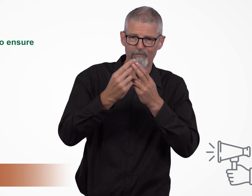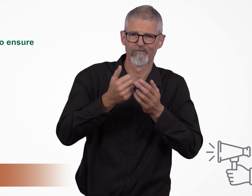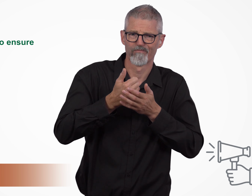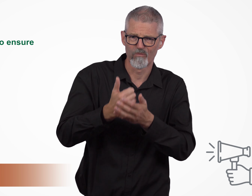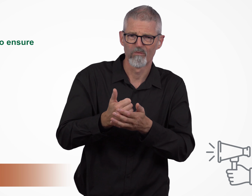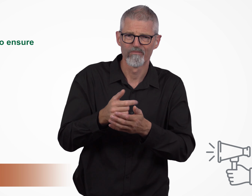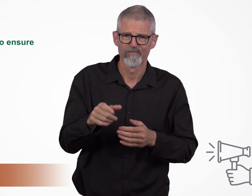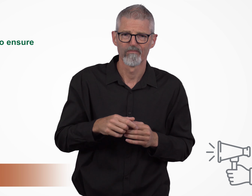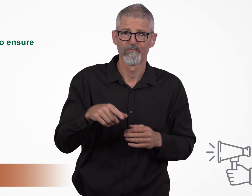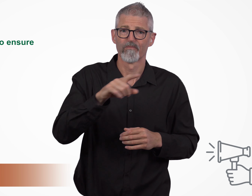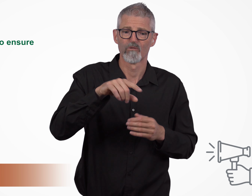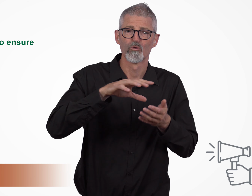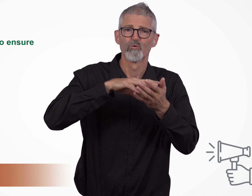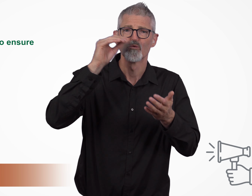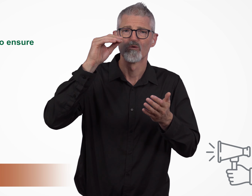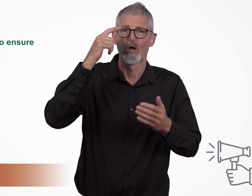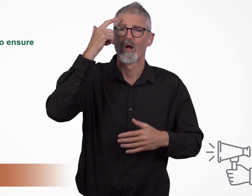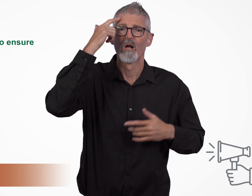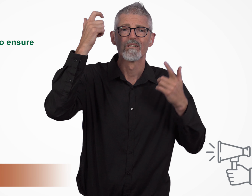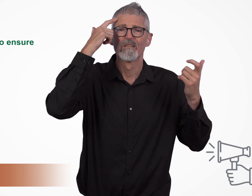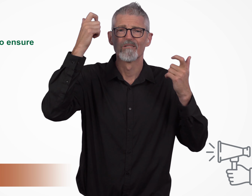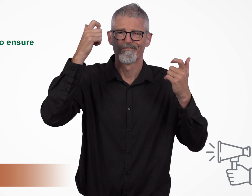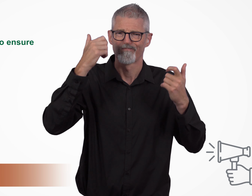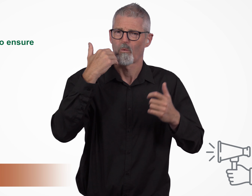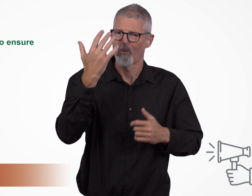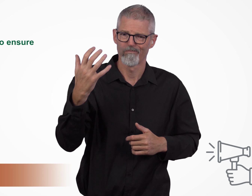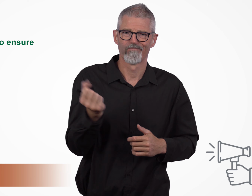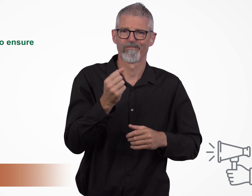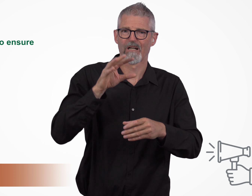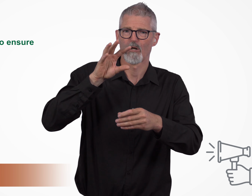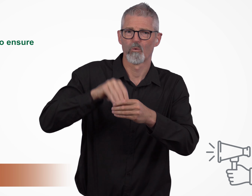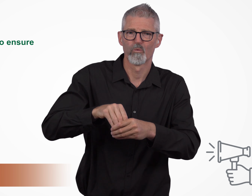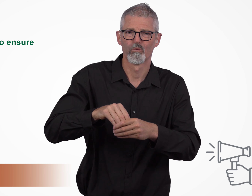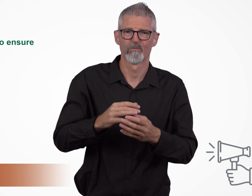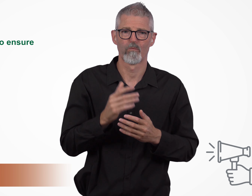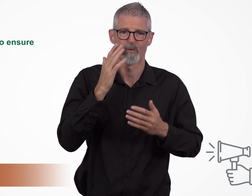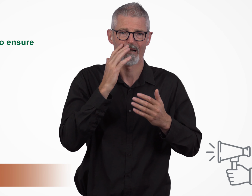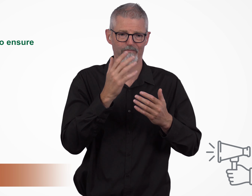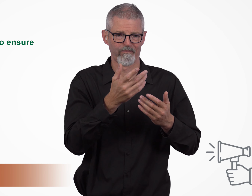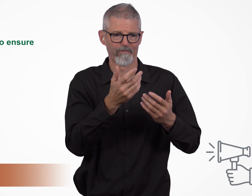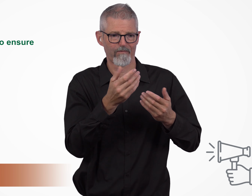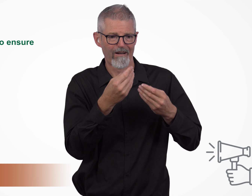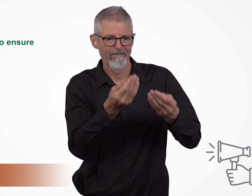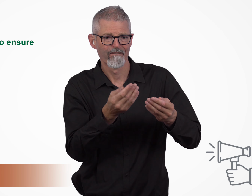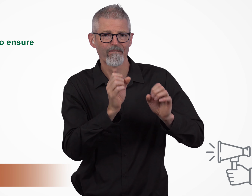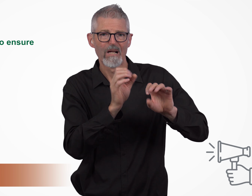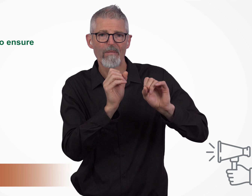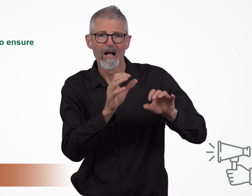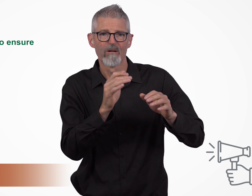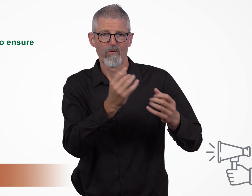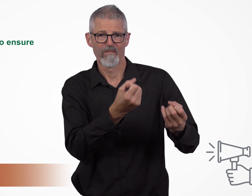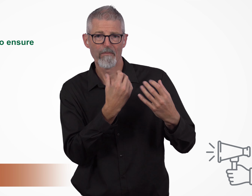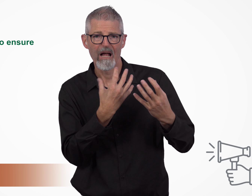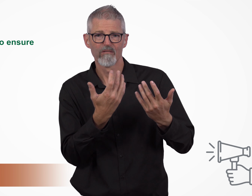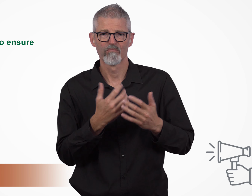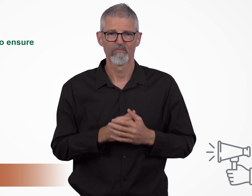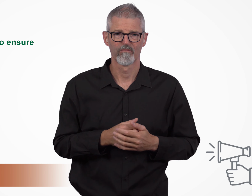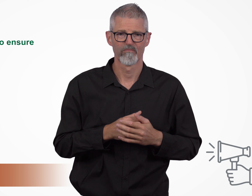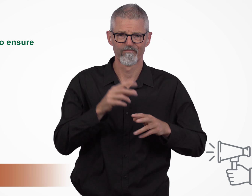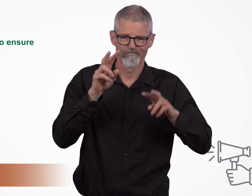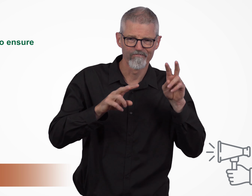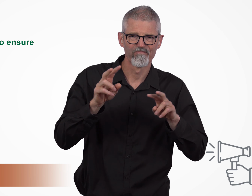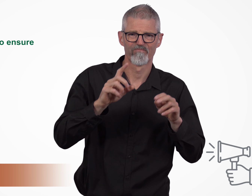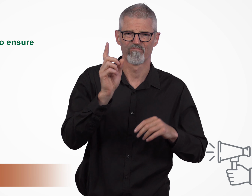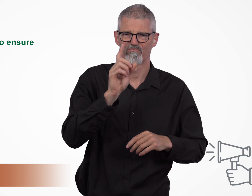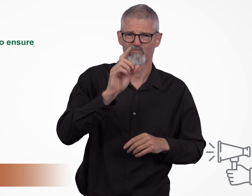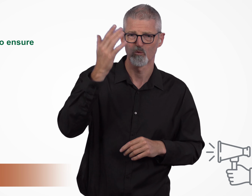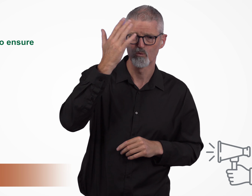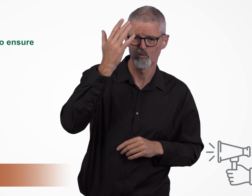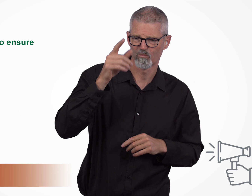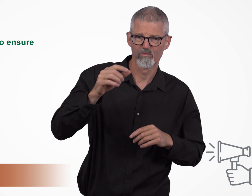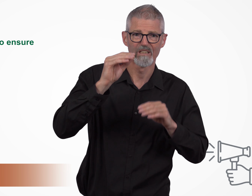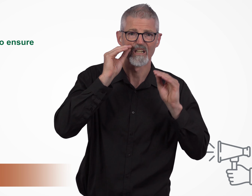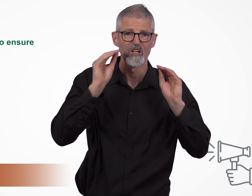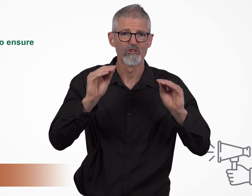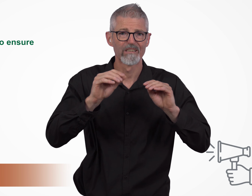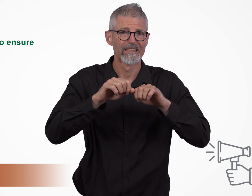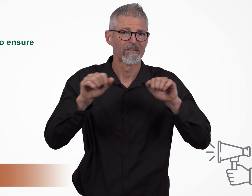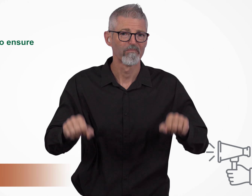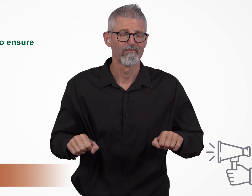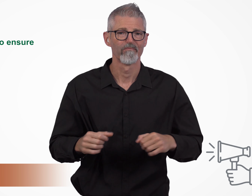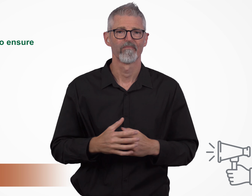and routinely included in school and education system feedback processes and evaluations